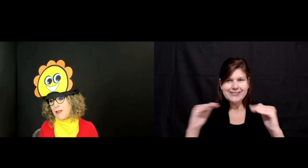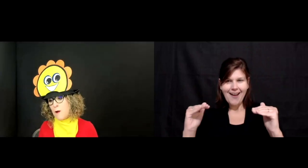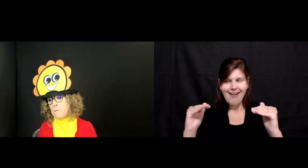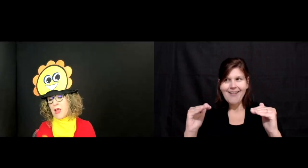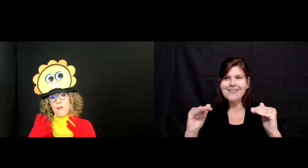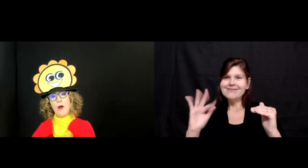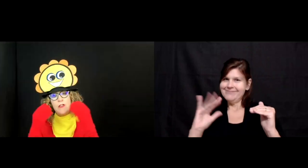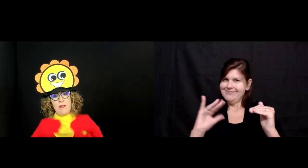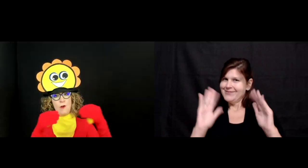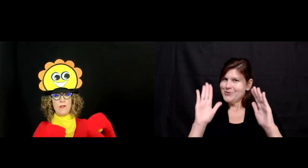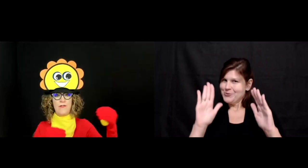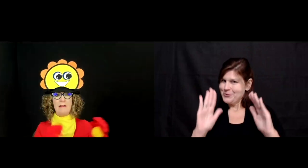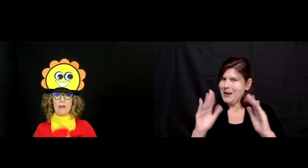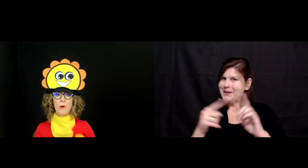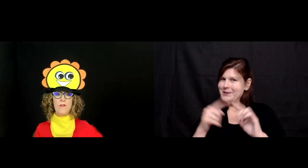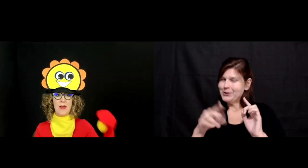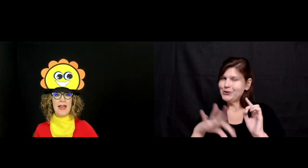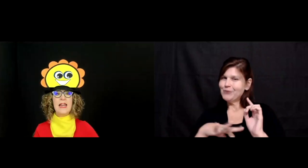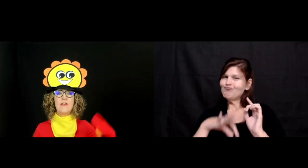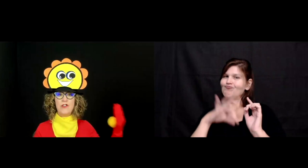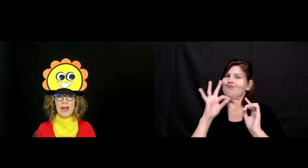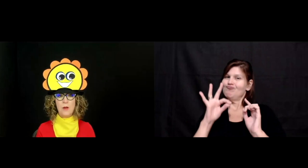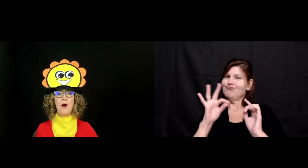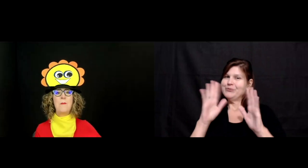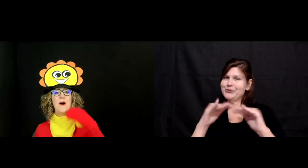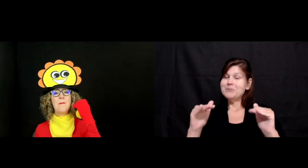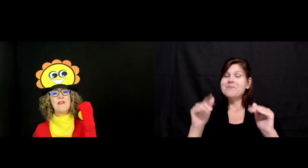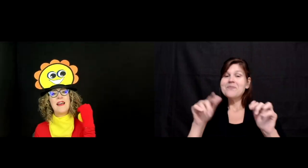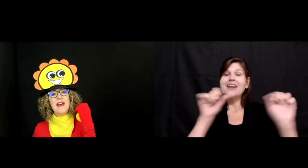So those are the sort of things I do at the beginning. The cheerleader pompoms,